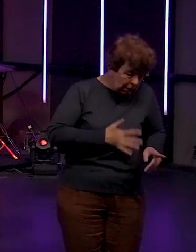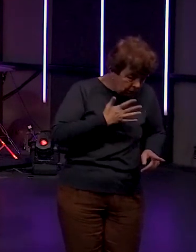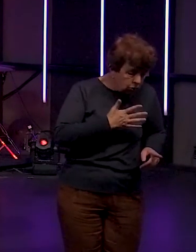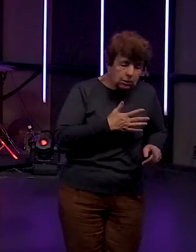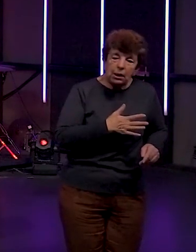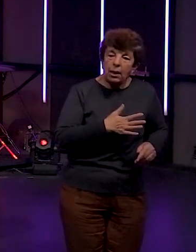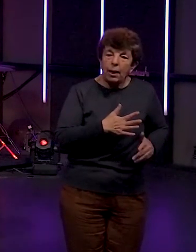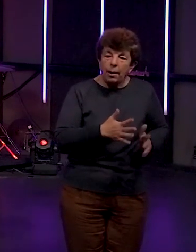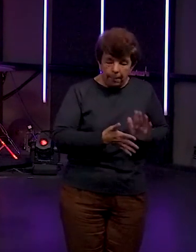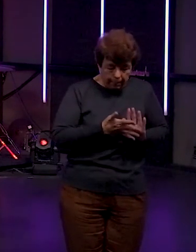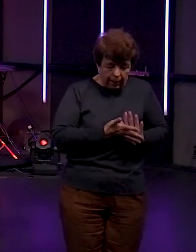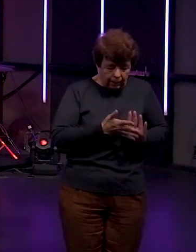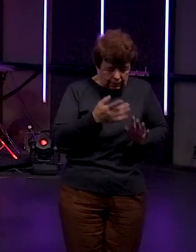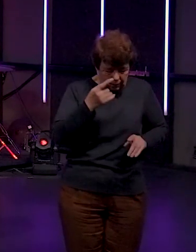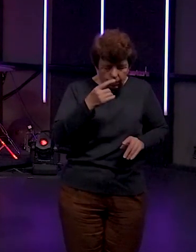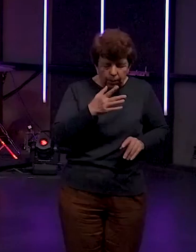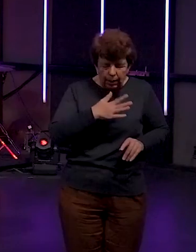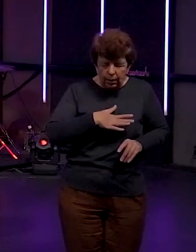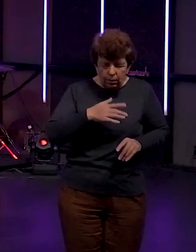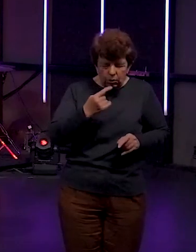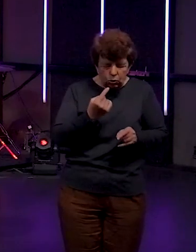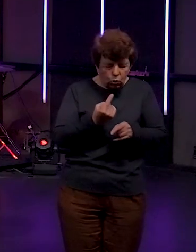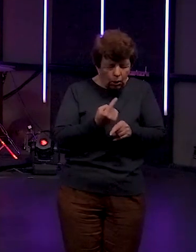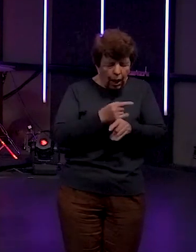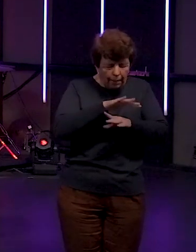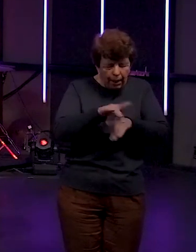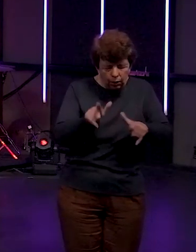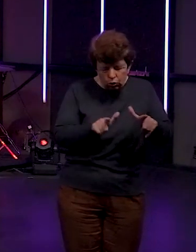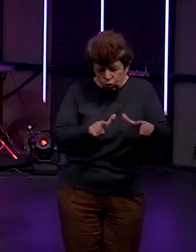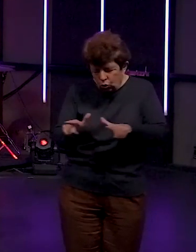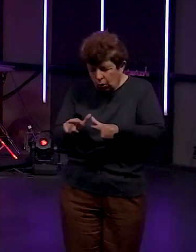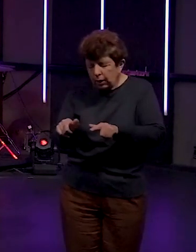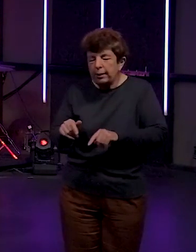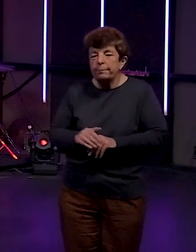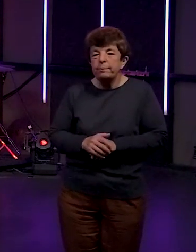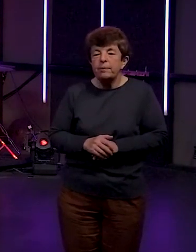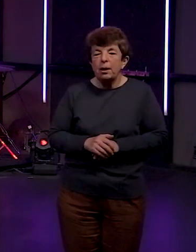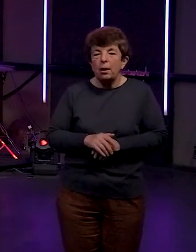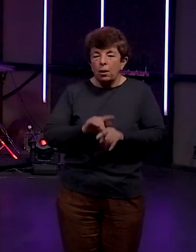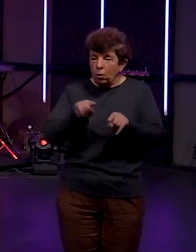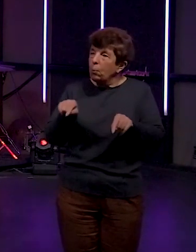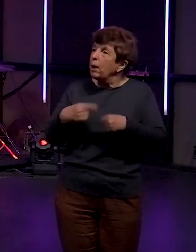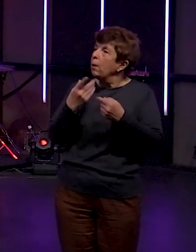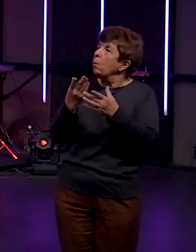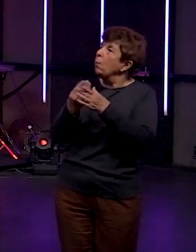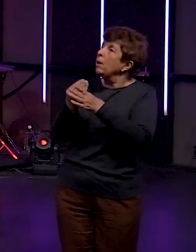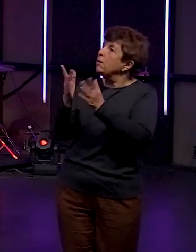we're reflecting something of the journey that we are on with Jesus in the